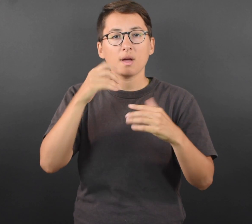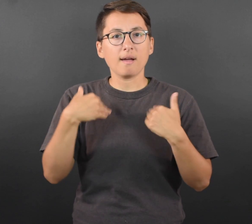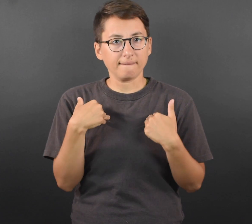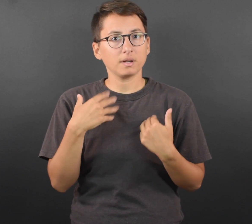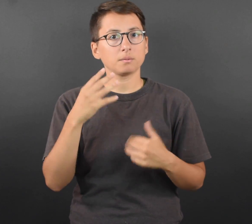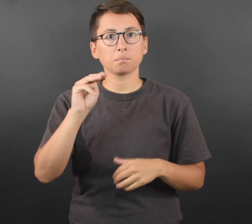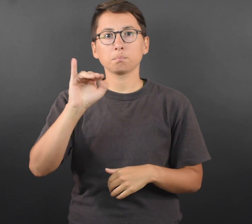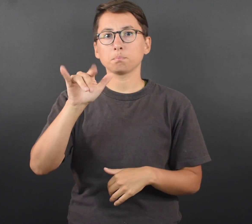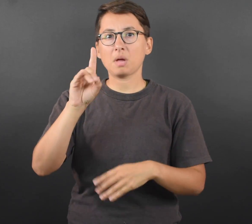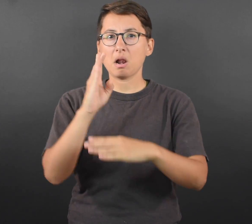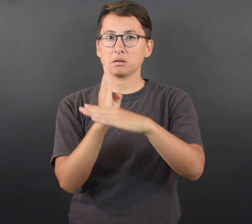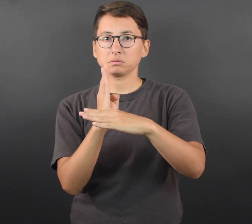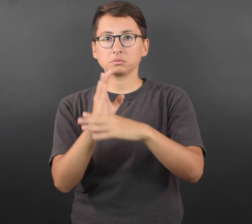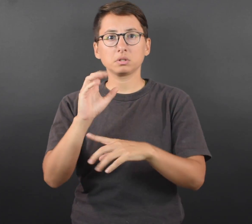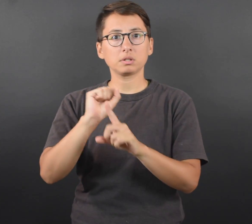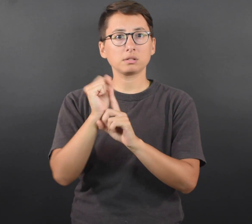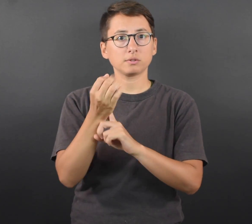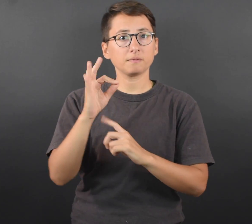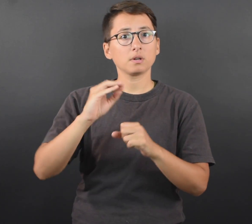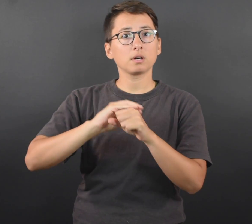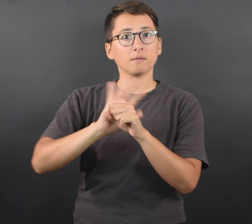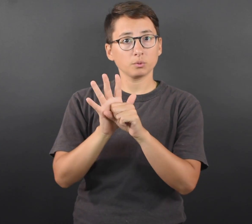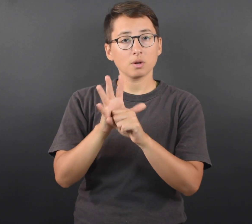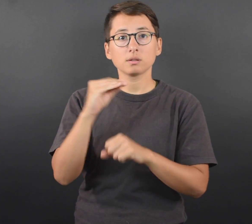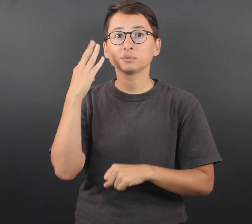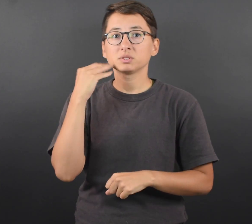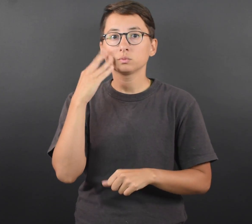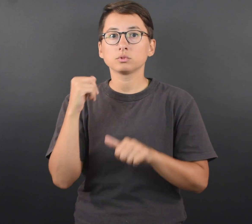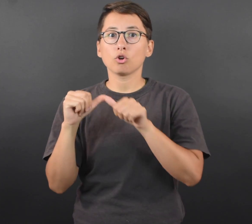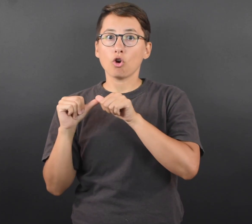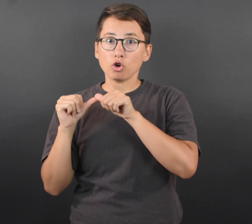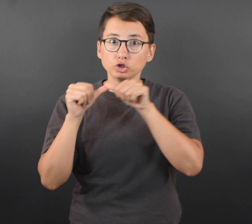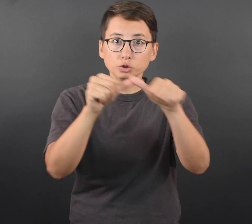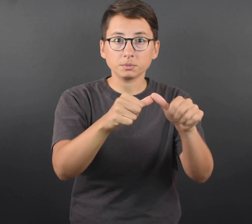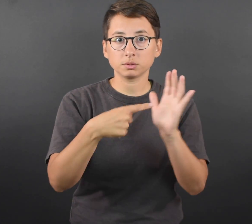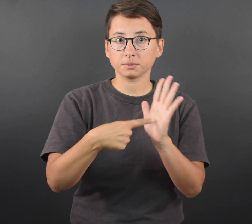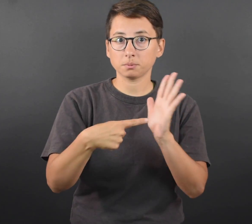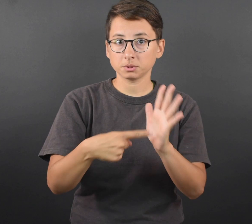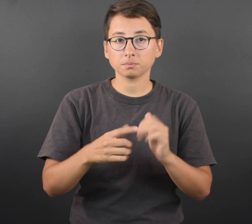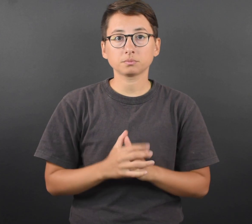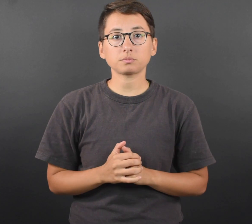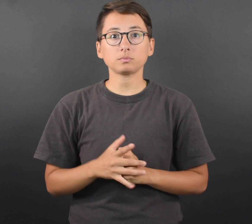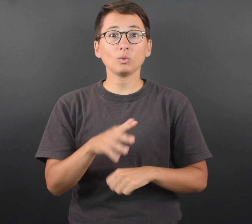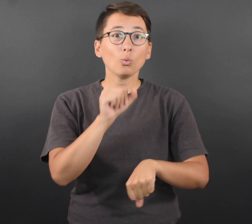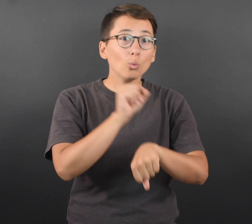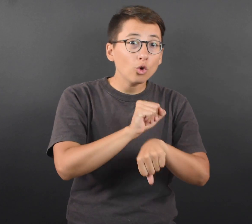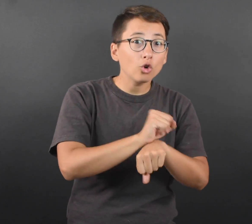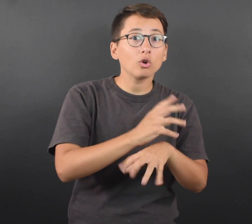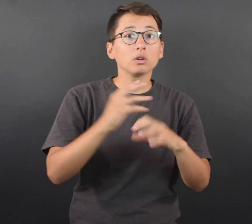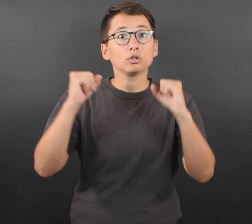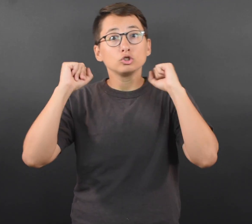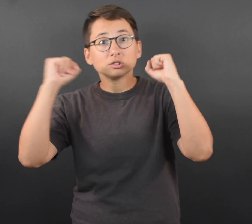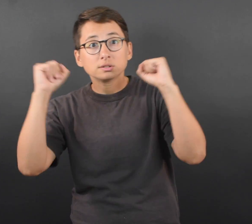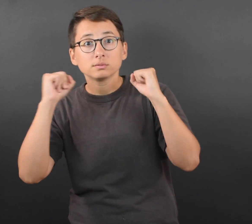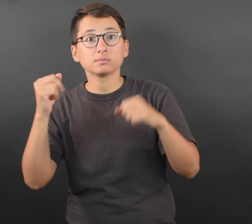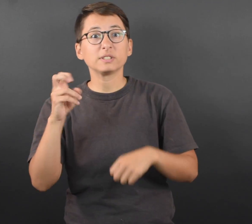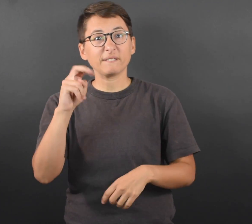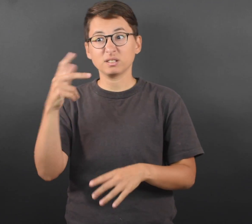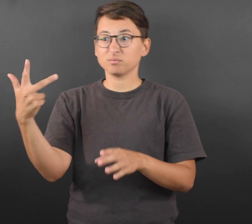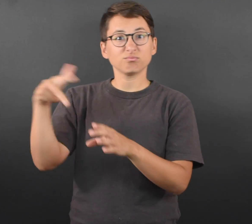only to experience long-lasting symptoms. Work, exercise and even riding her motorcycle